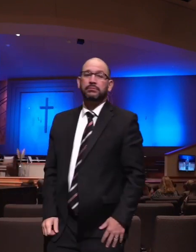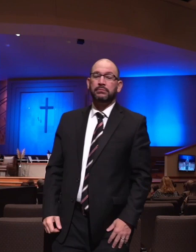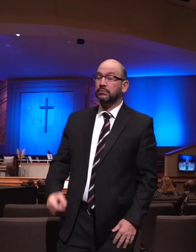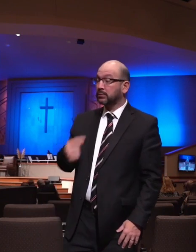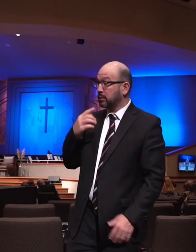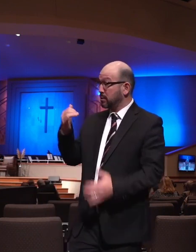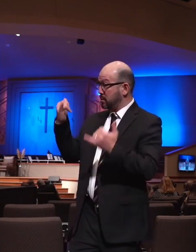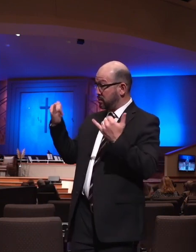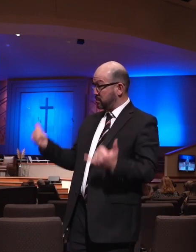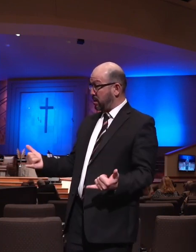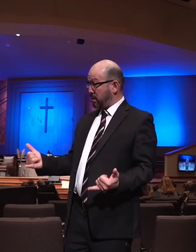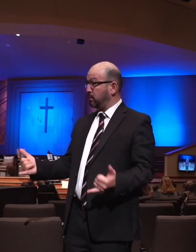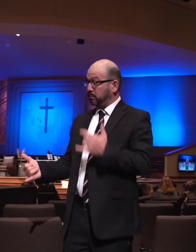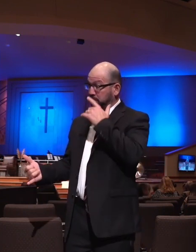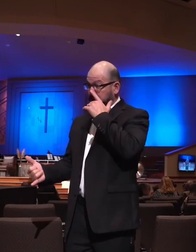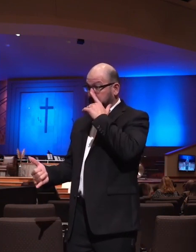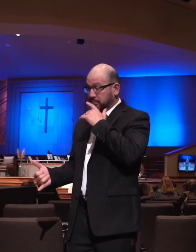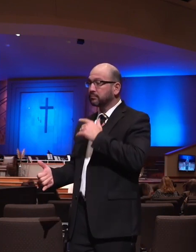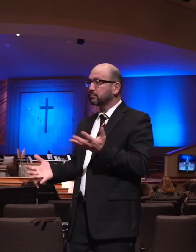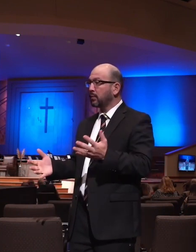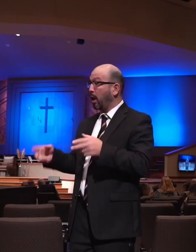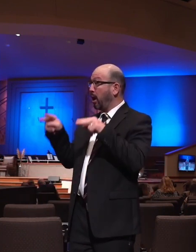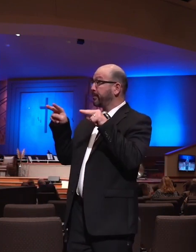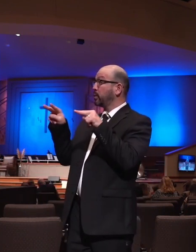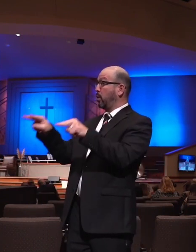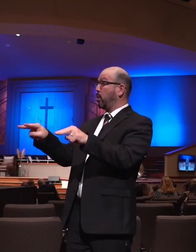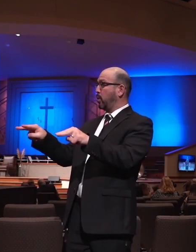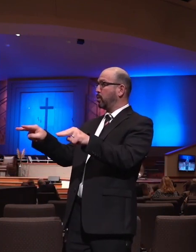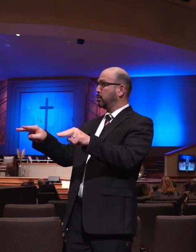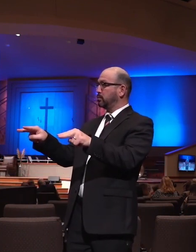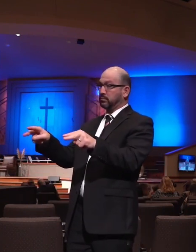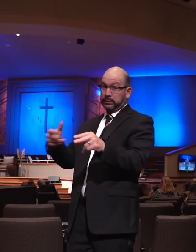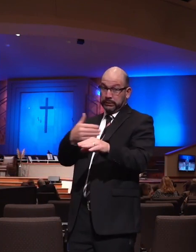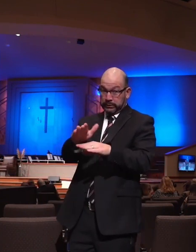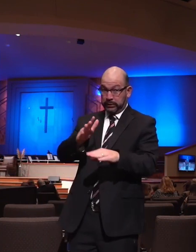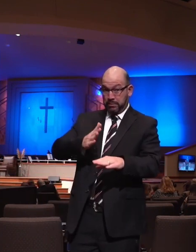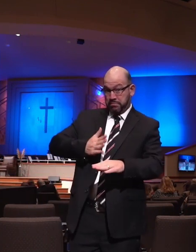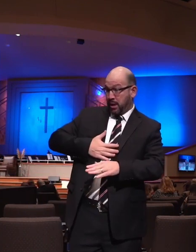when this letter is come unto thee behold I have therewith sent Naaman my